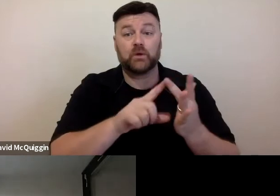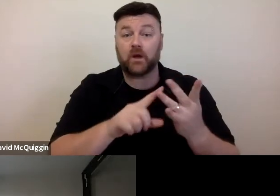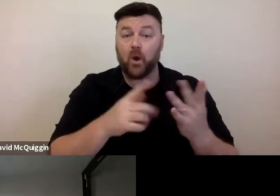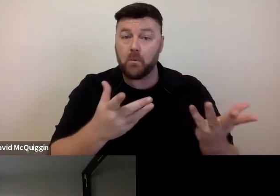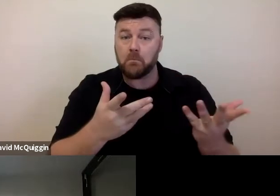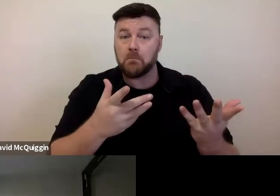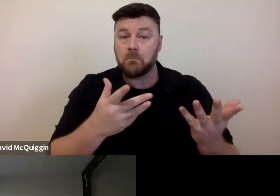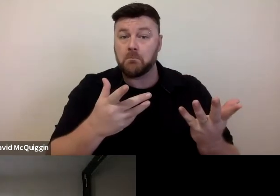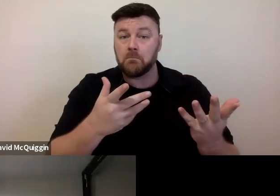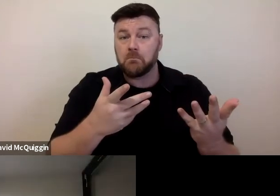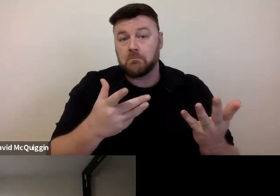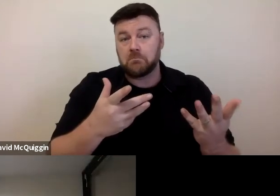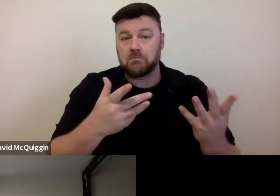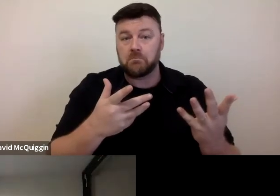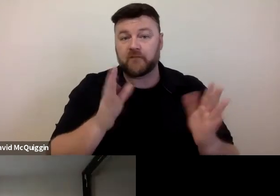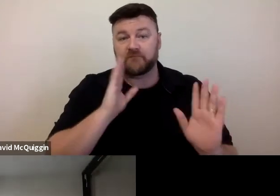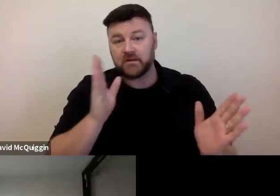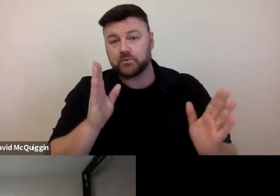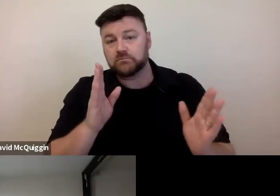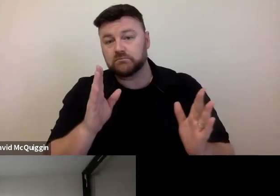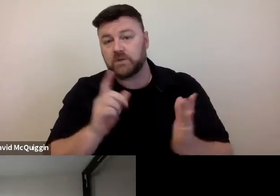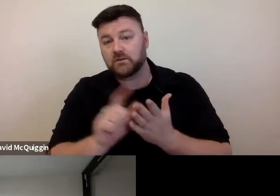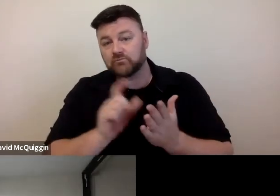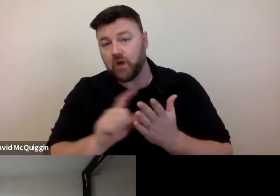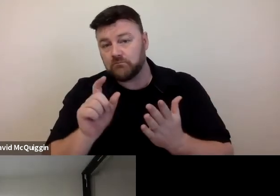Instagram scheduling and content management tools for multiple pages,